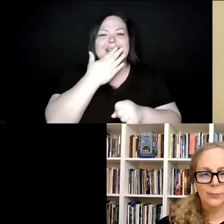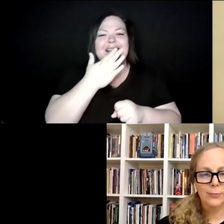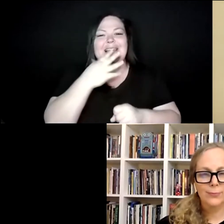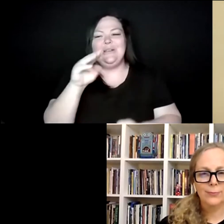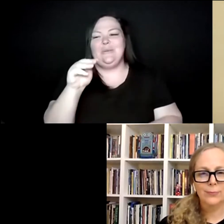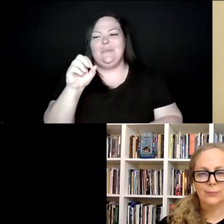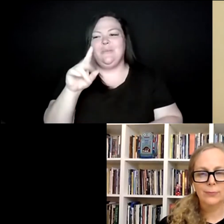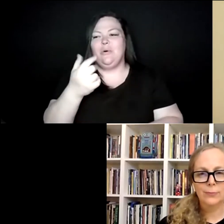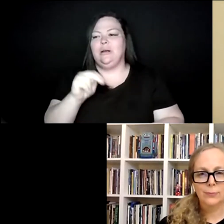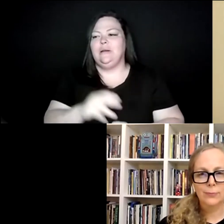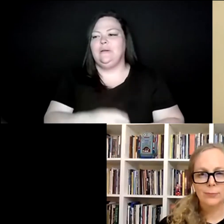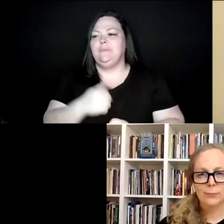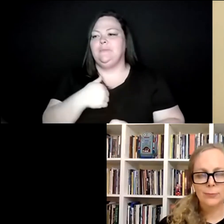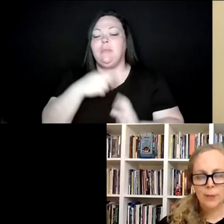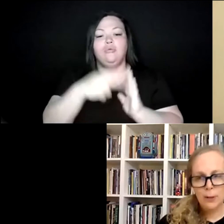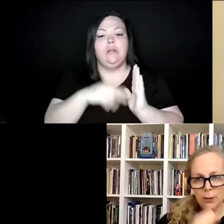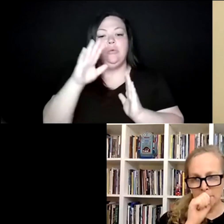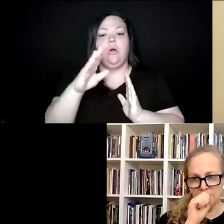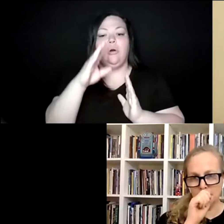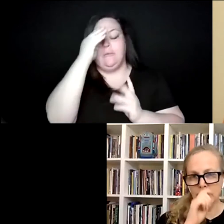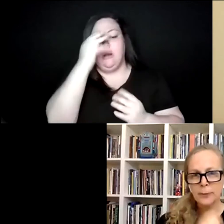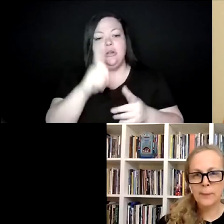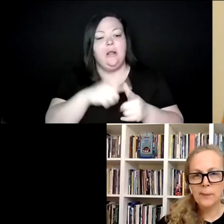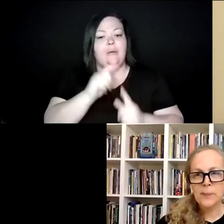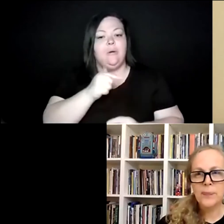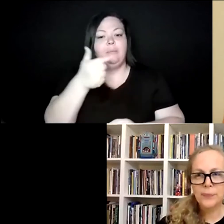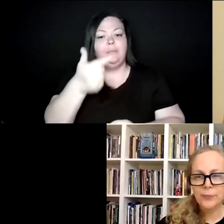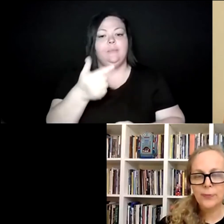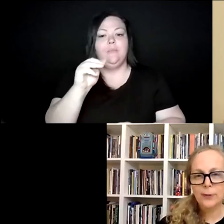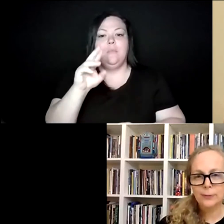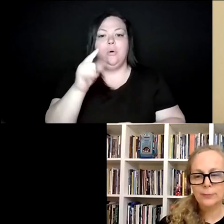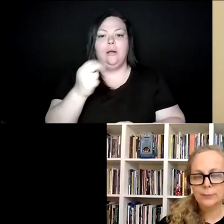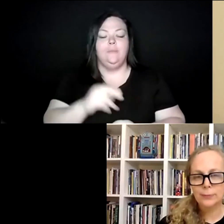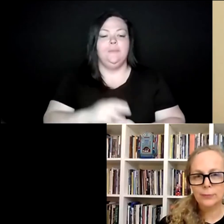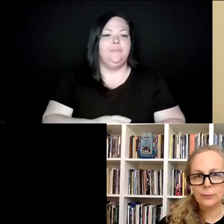to read you Morgan's bio and then hand it over to her, um, Rebecca Morgan Frank's fourth